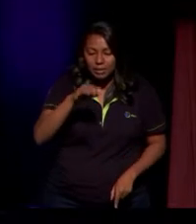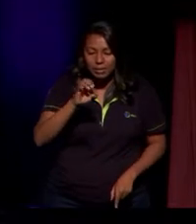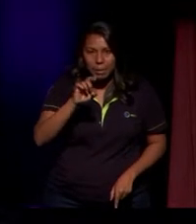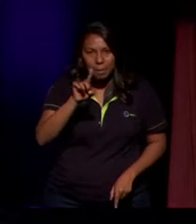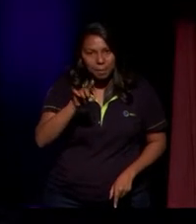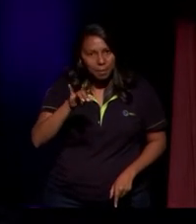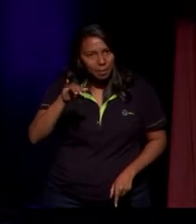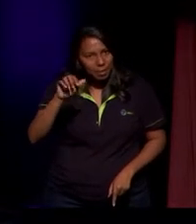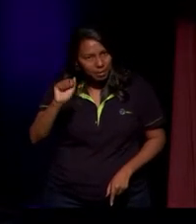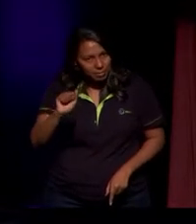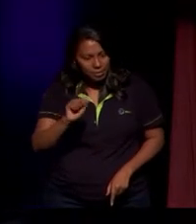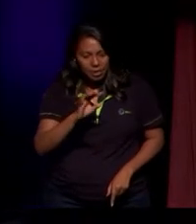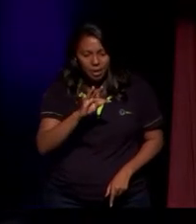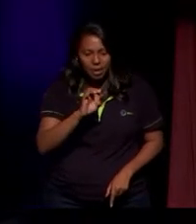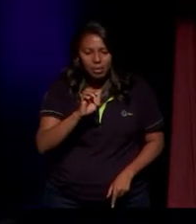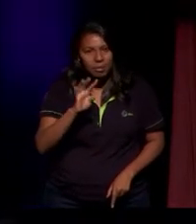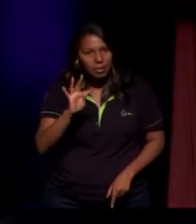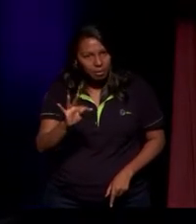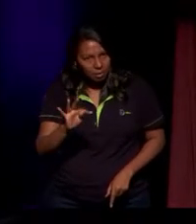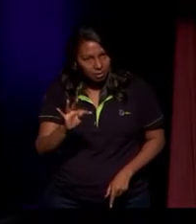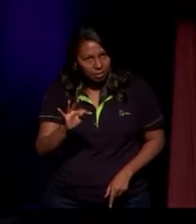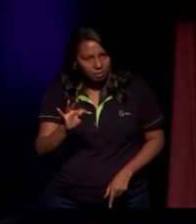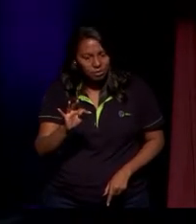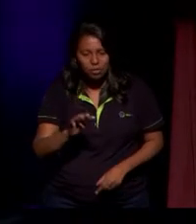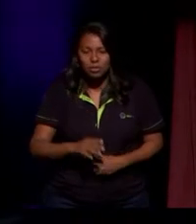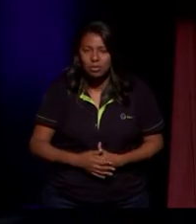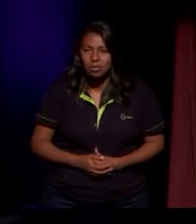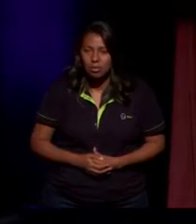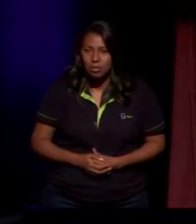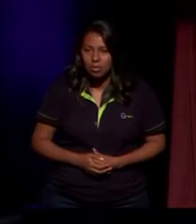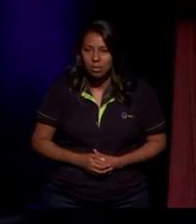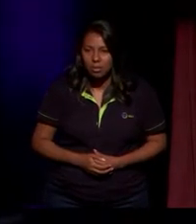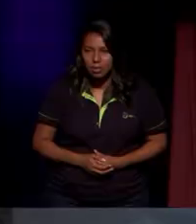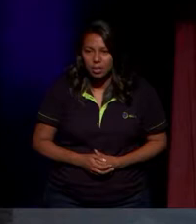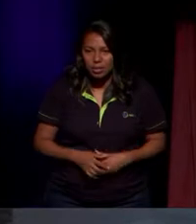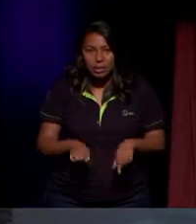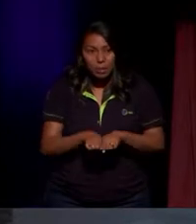and also in 1:30:04 for the three southern provinces.